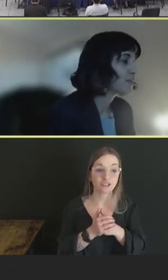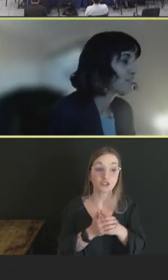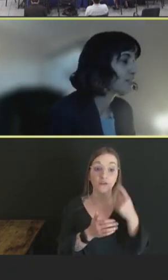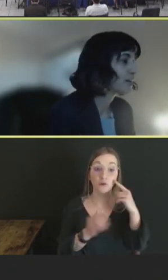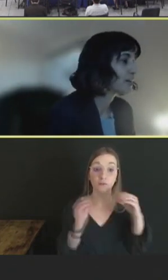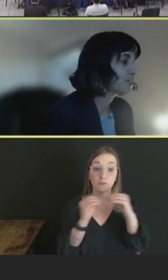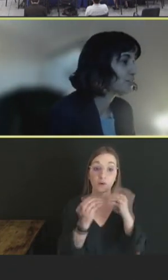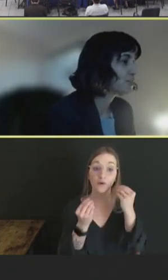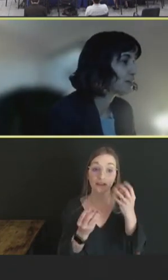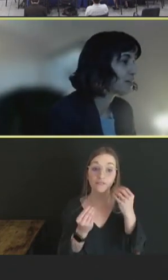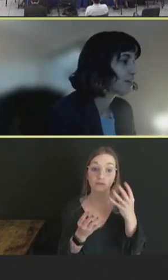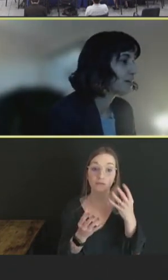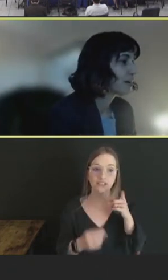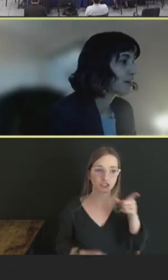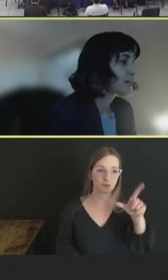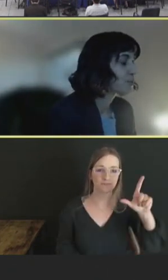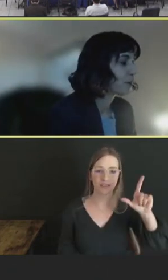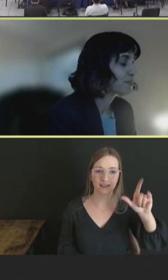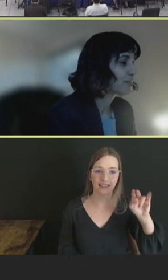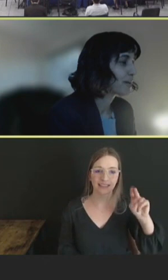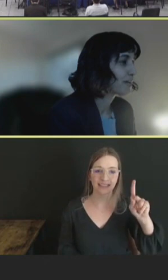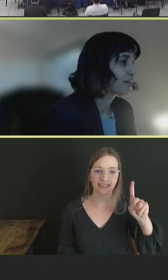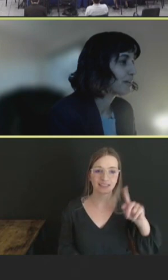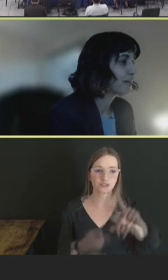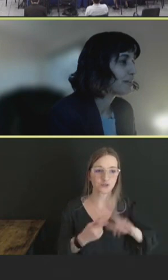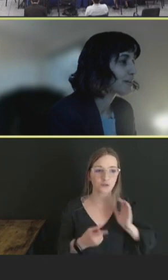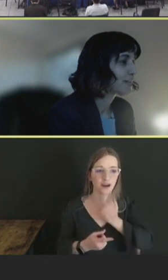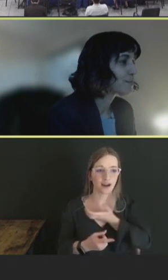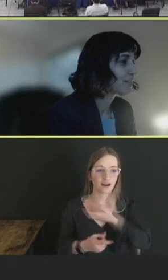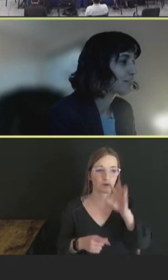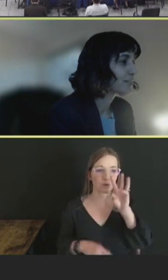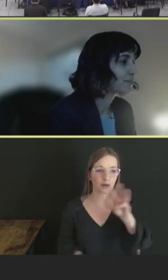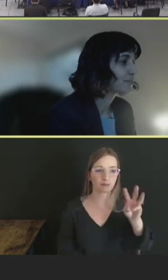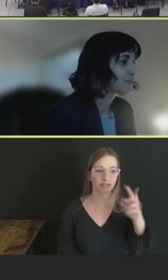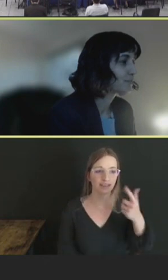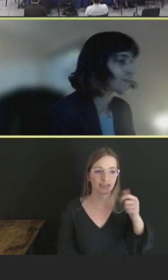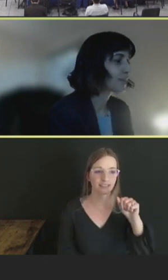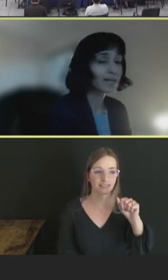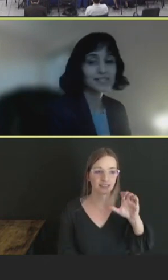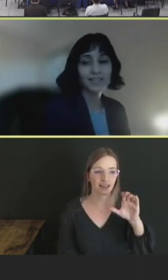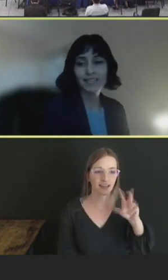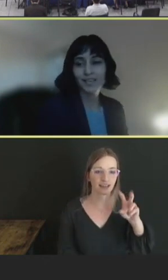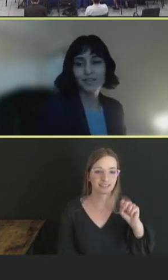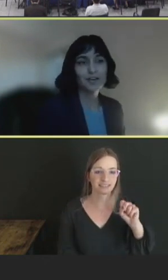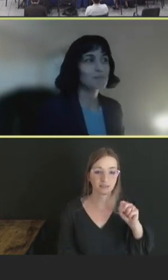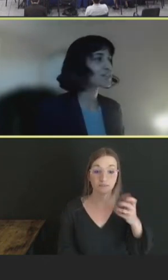here is a link to the GACVS website. Next slide, please. And that's it. Thank you very much.